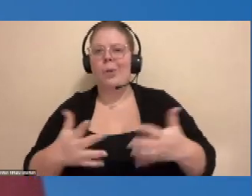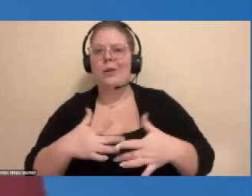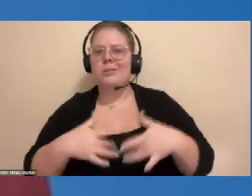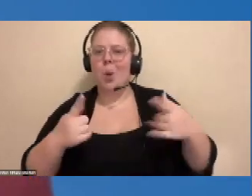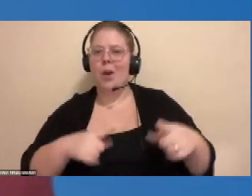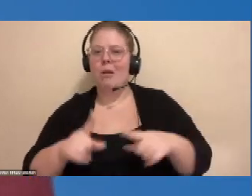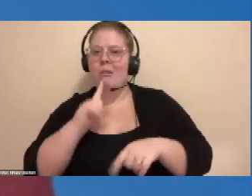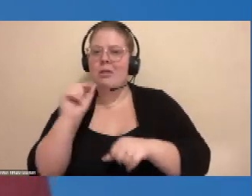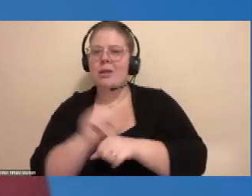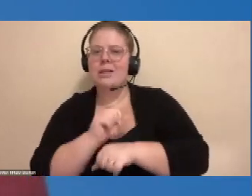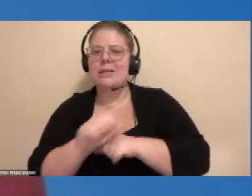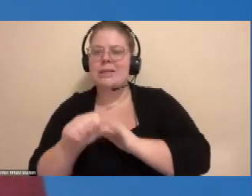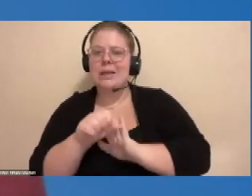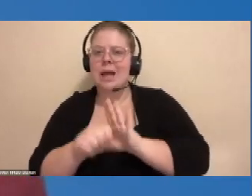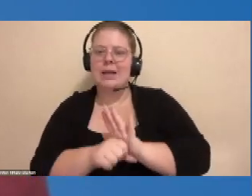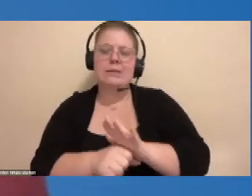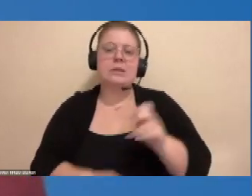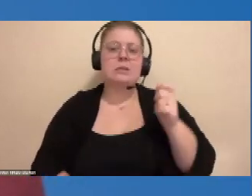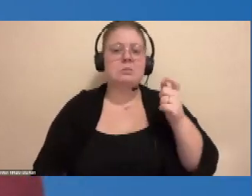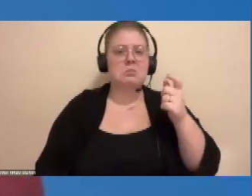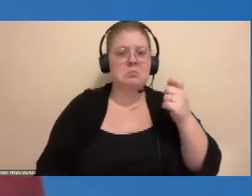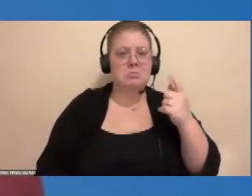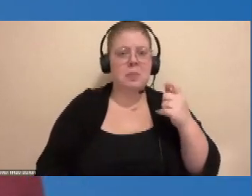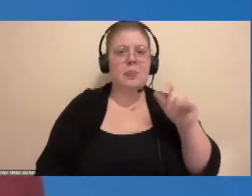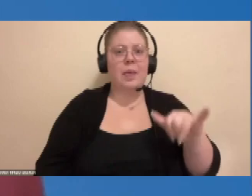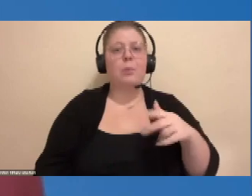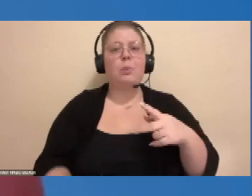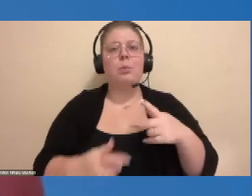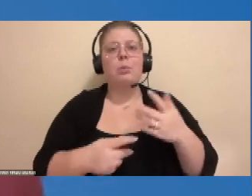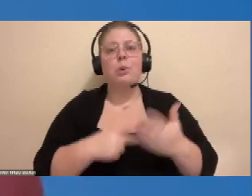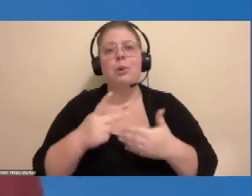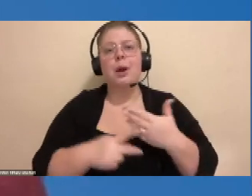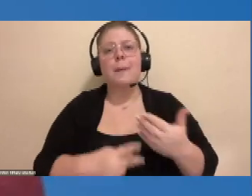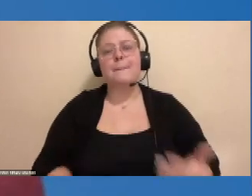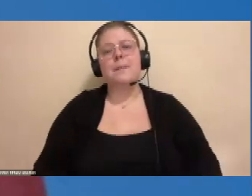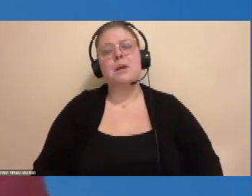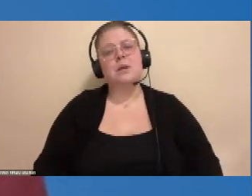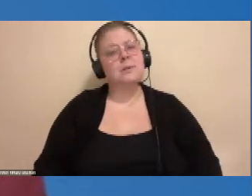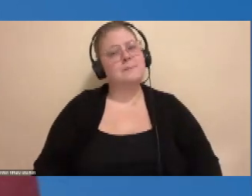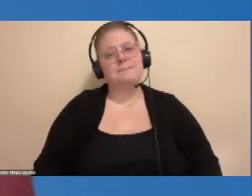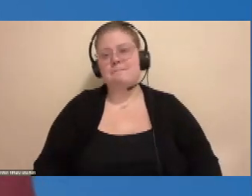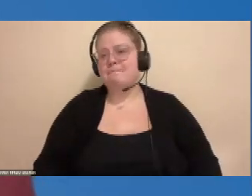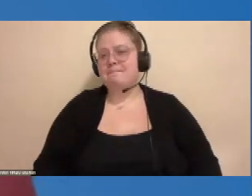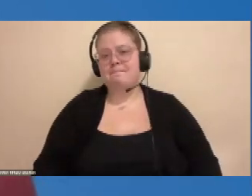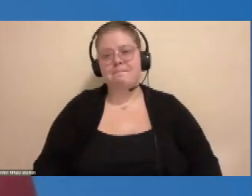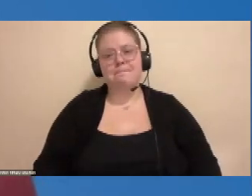This program, it's not serving older adults as